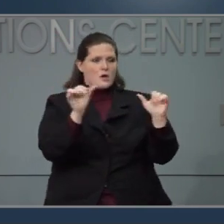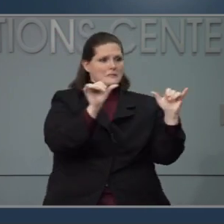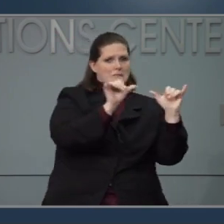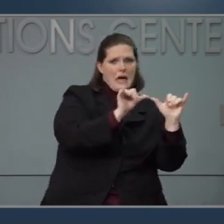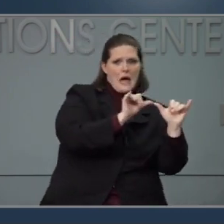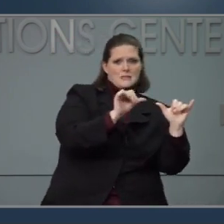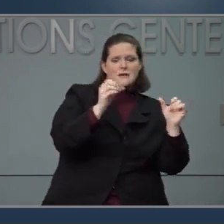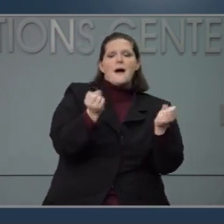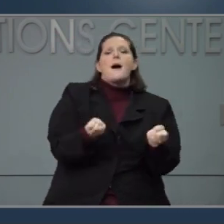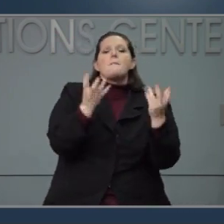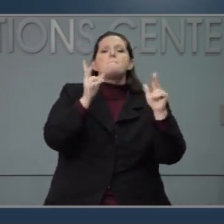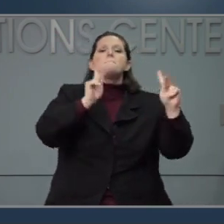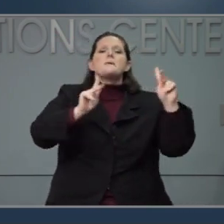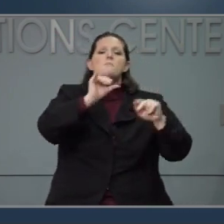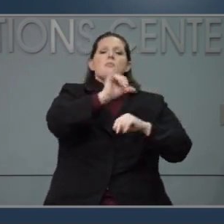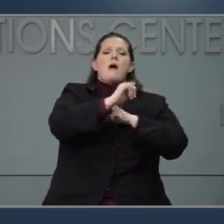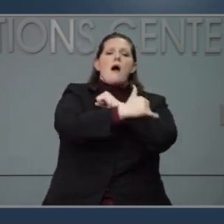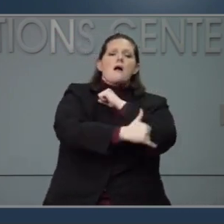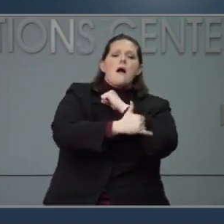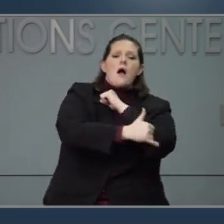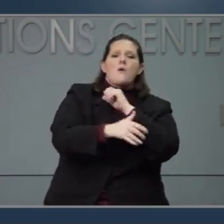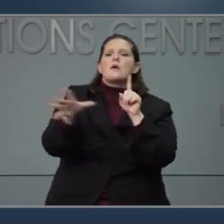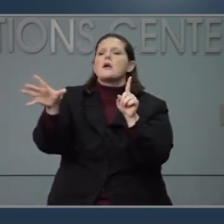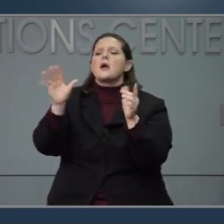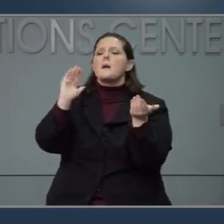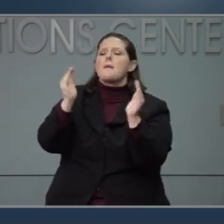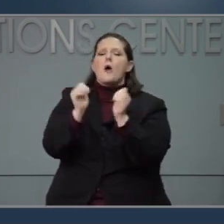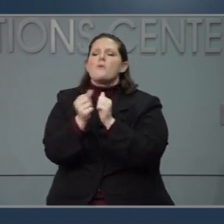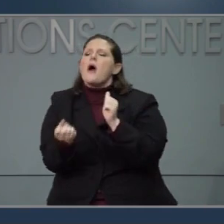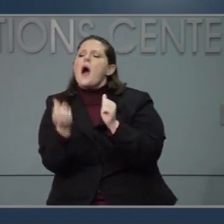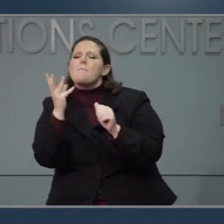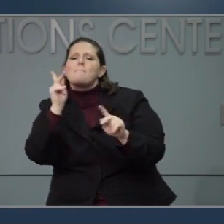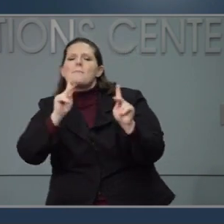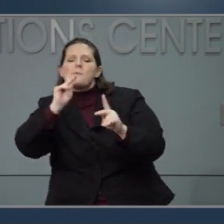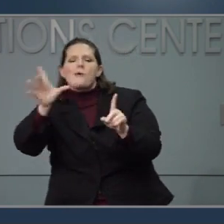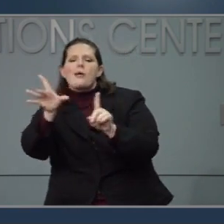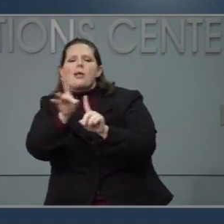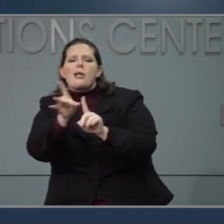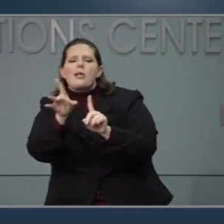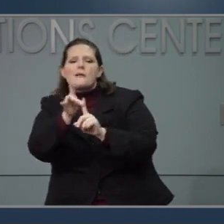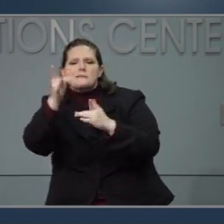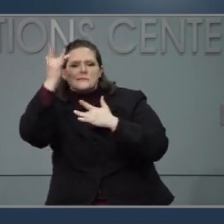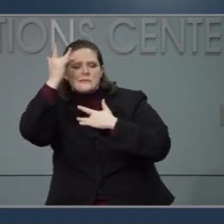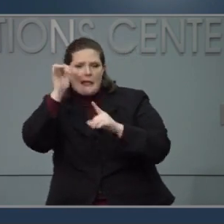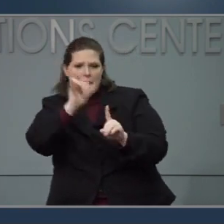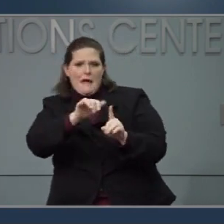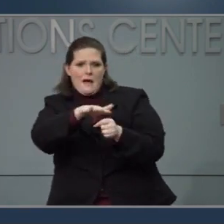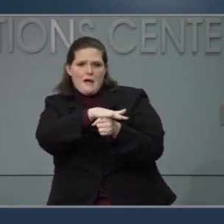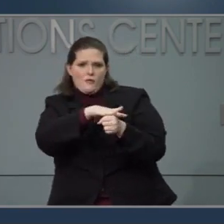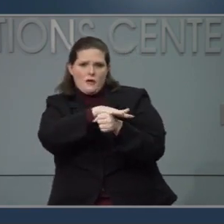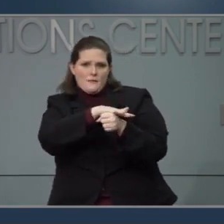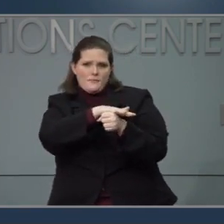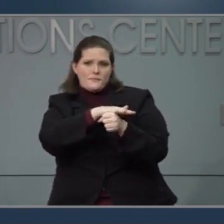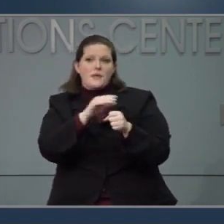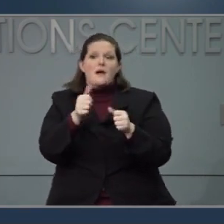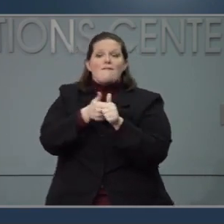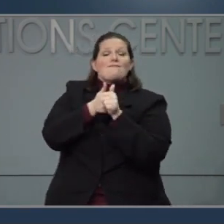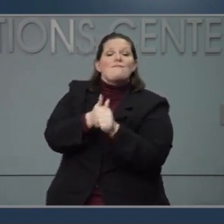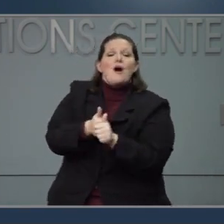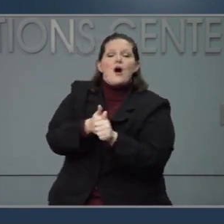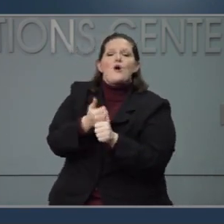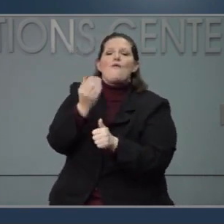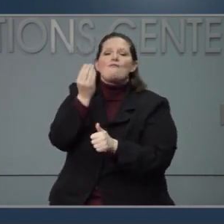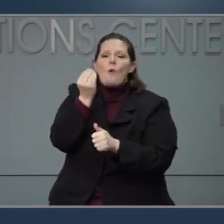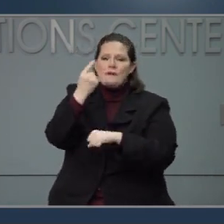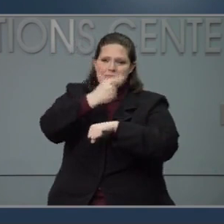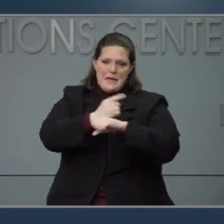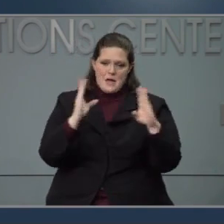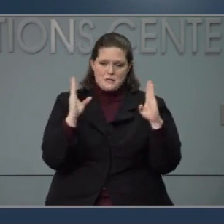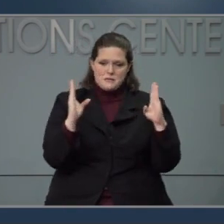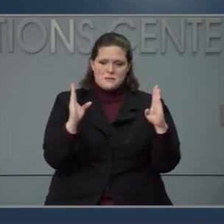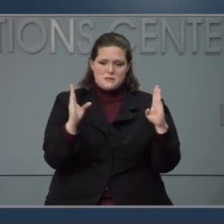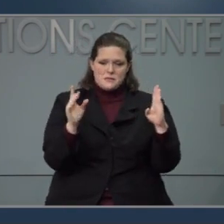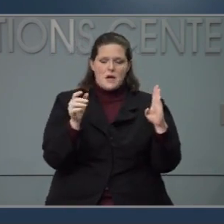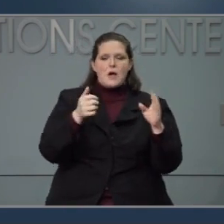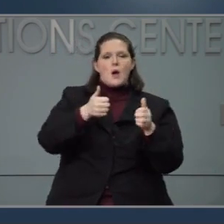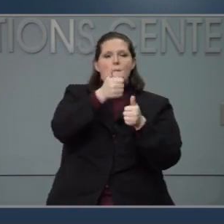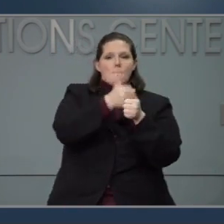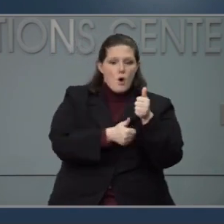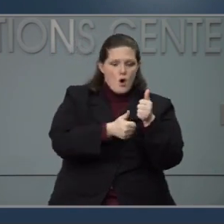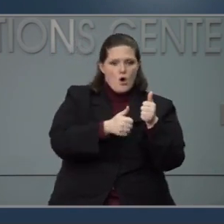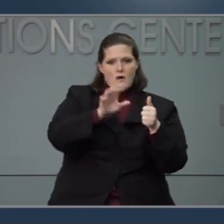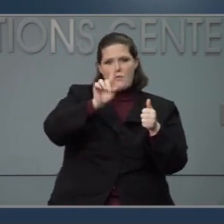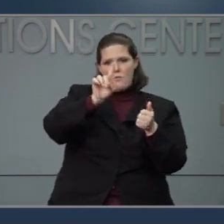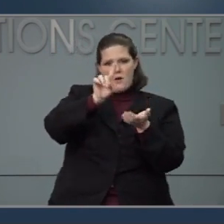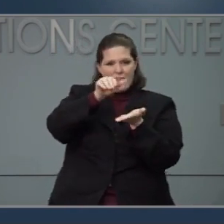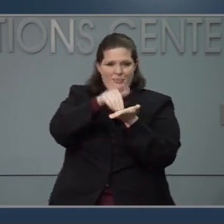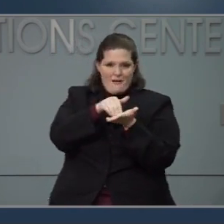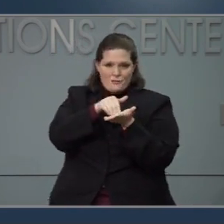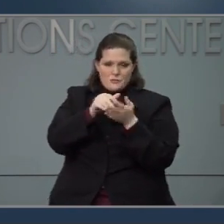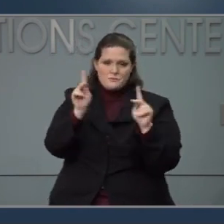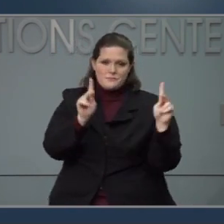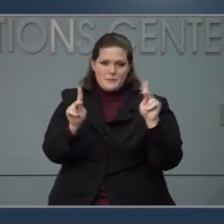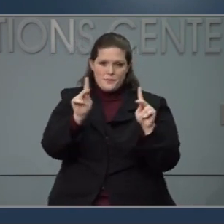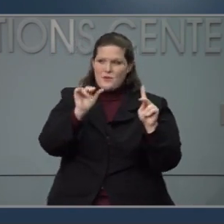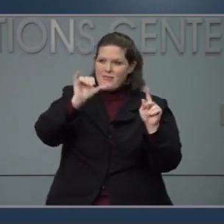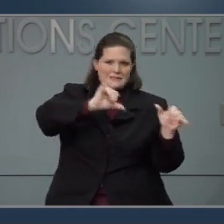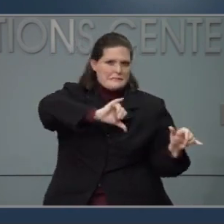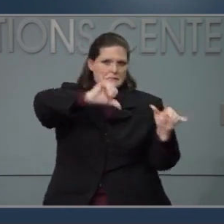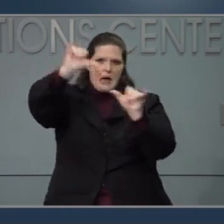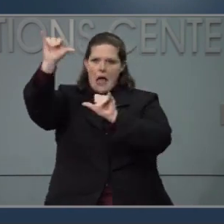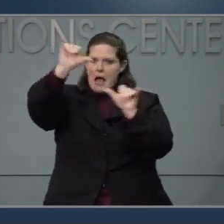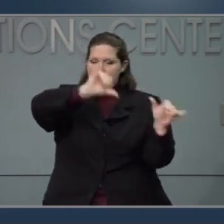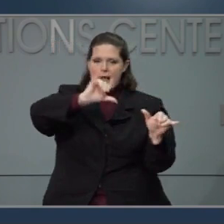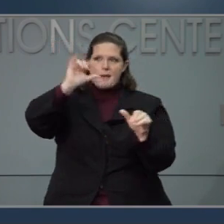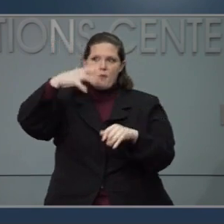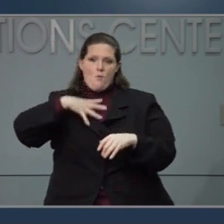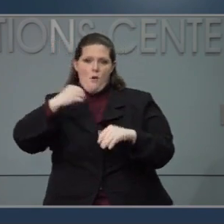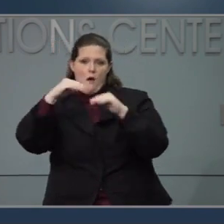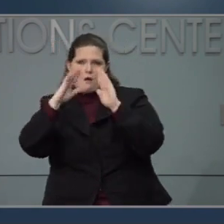HERE IT IS ADJUSTED FOR POPULATION IN THE COUNTY, SO WE CAN COMPARE COUNTIES WITH DIFFERENT SIZE POPULARIZATION -- POPULATIONS.